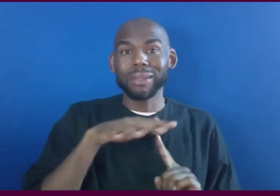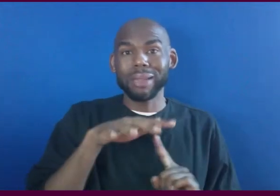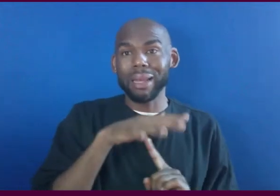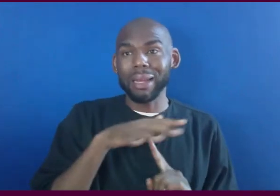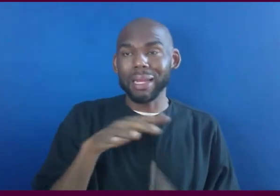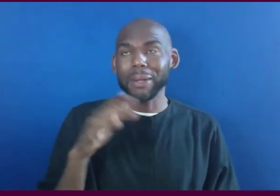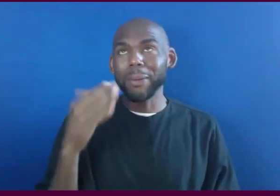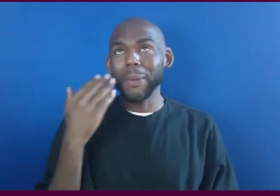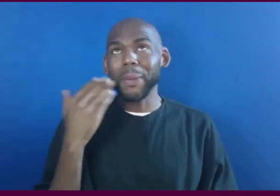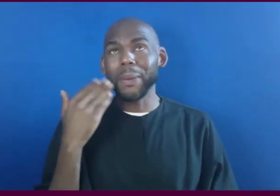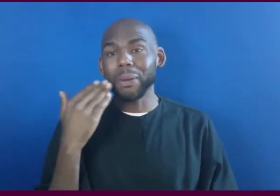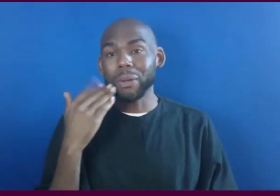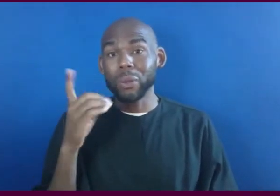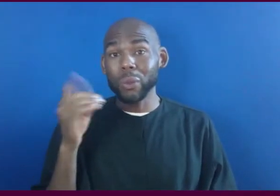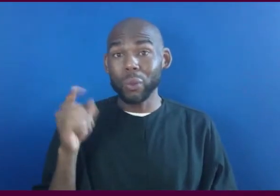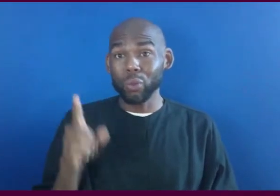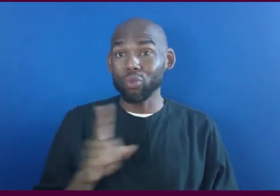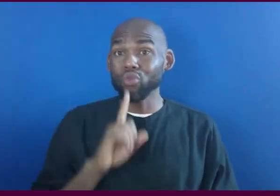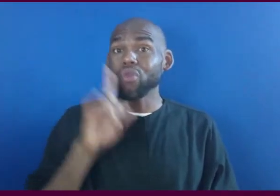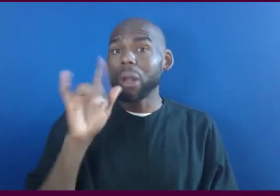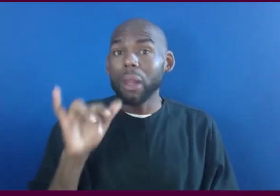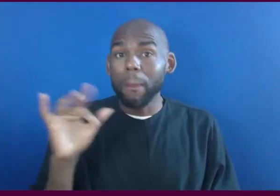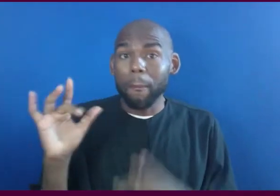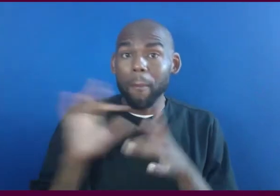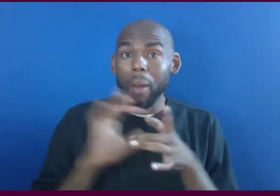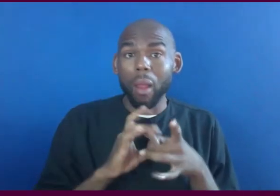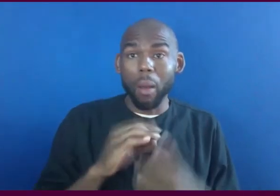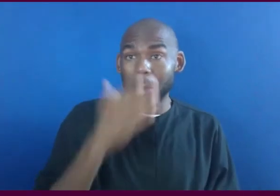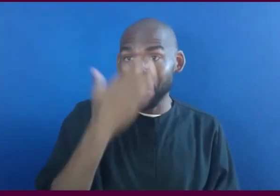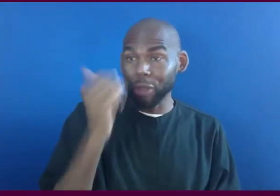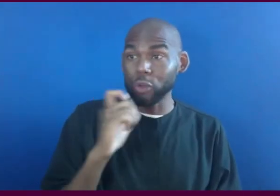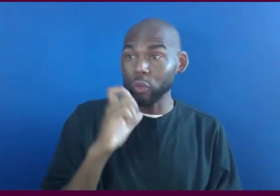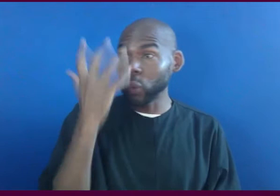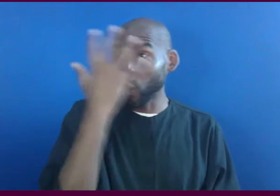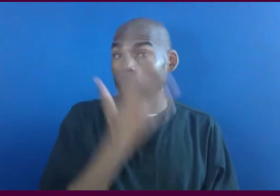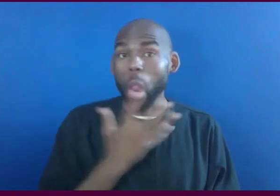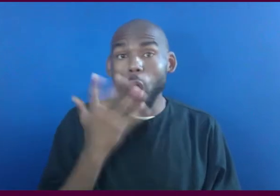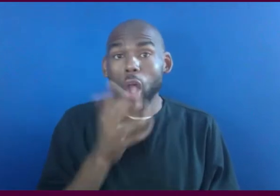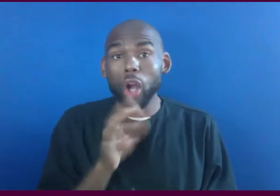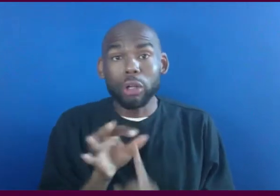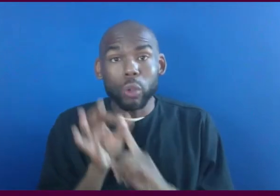Like do you really belong because you don't either look a certain way?